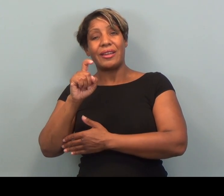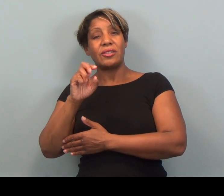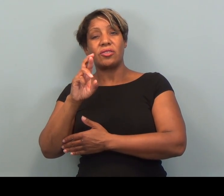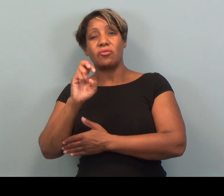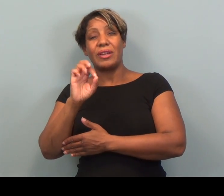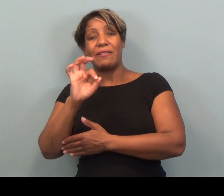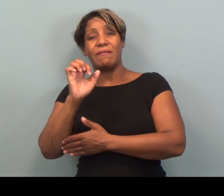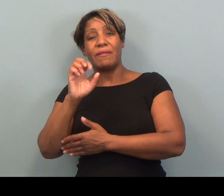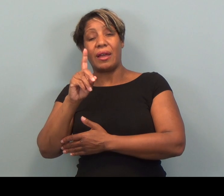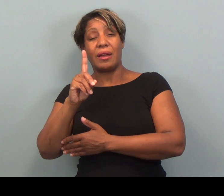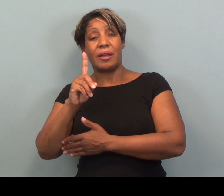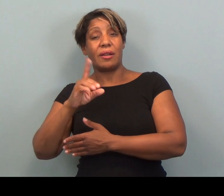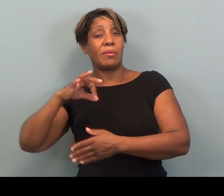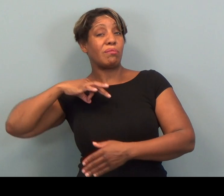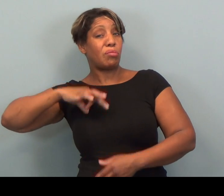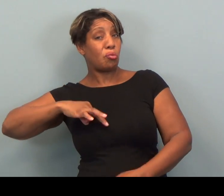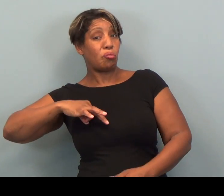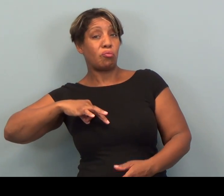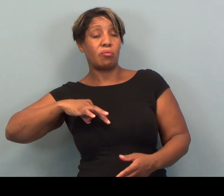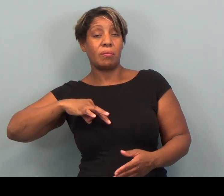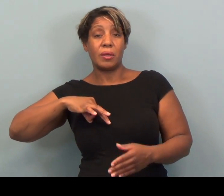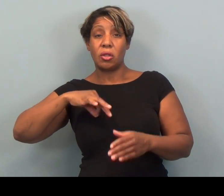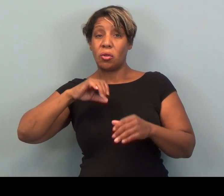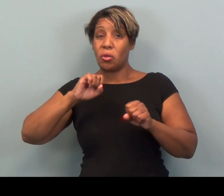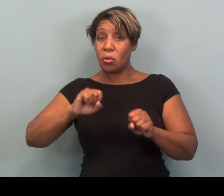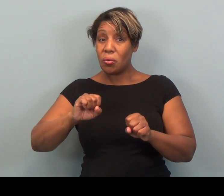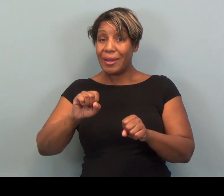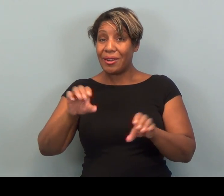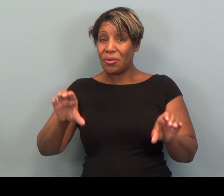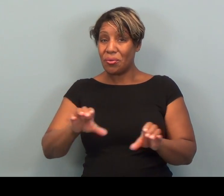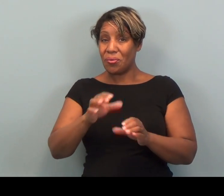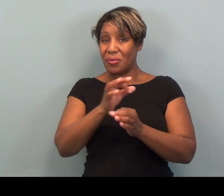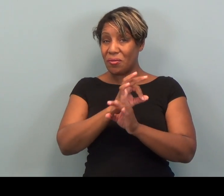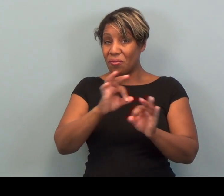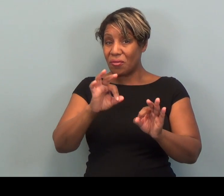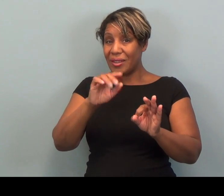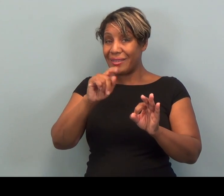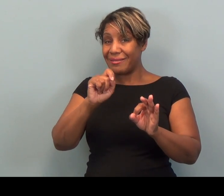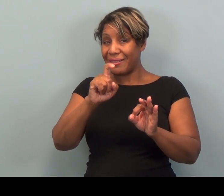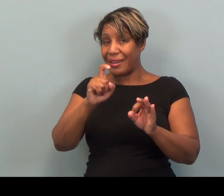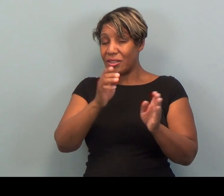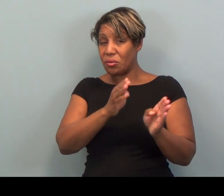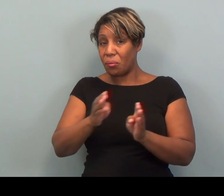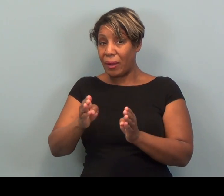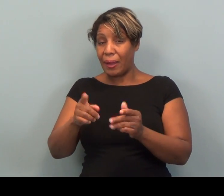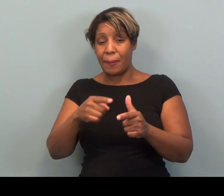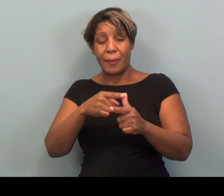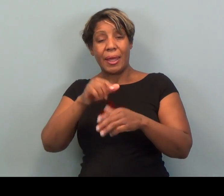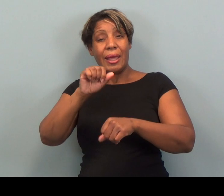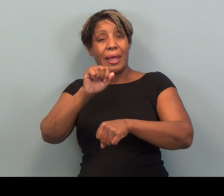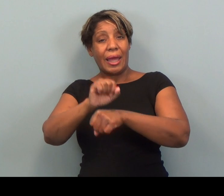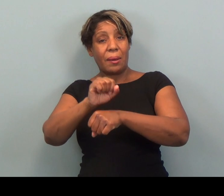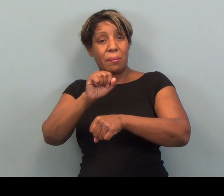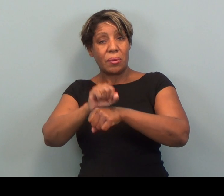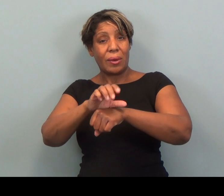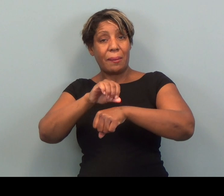For maximum benefit. You can combine free tax prep with employment counseling